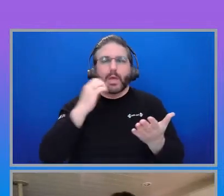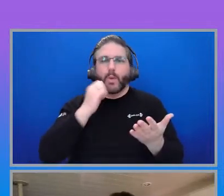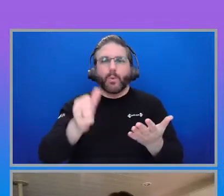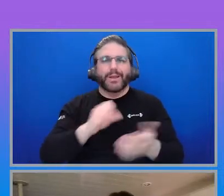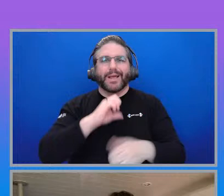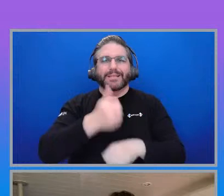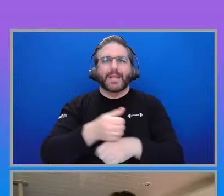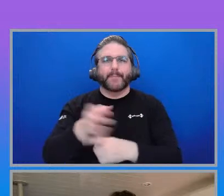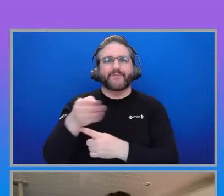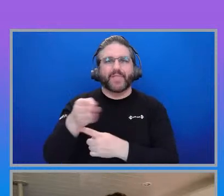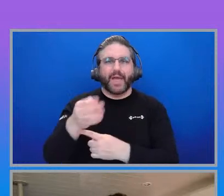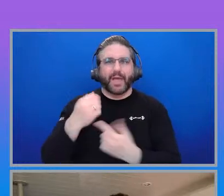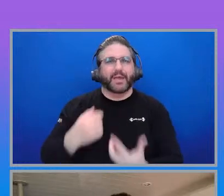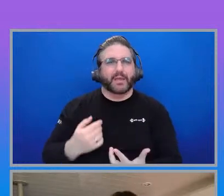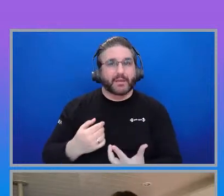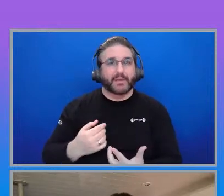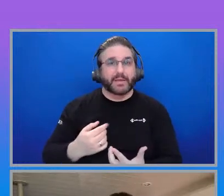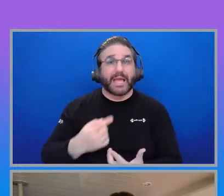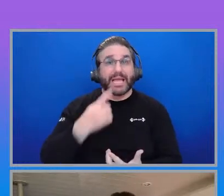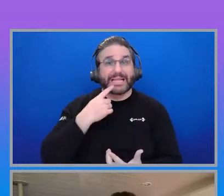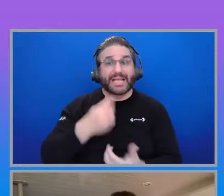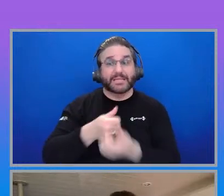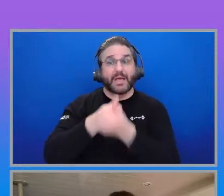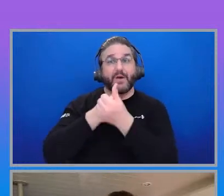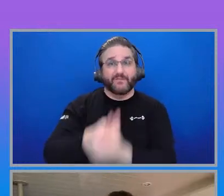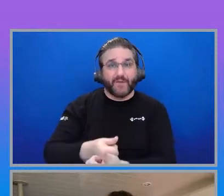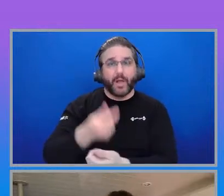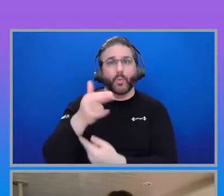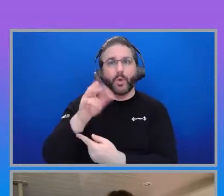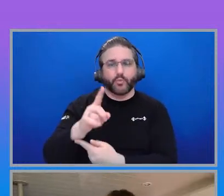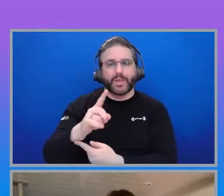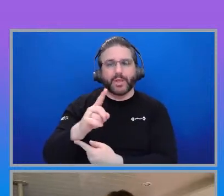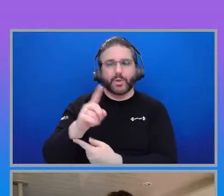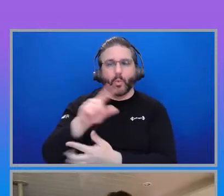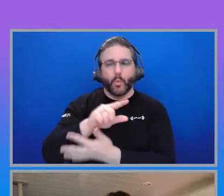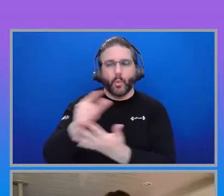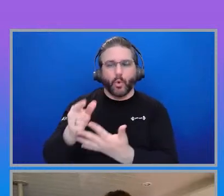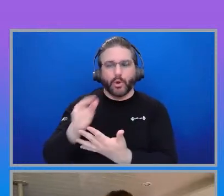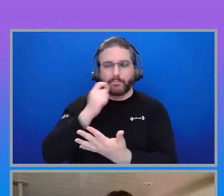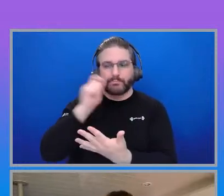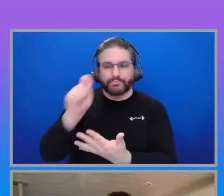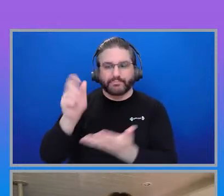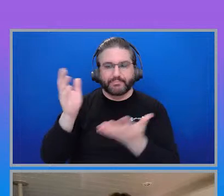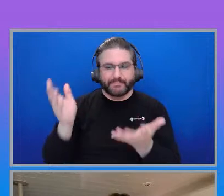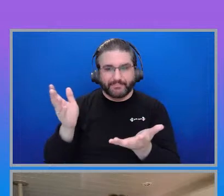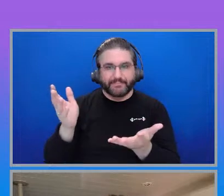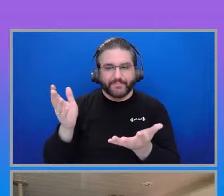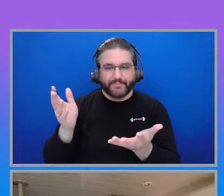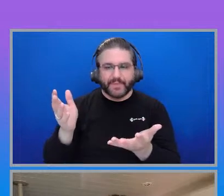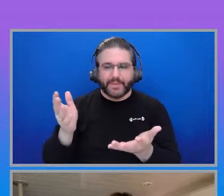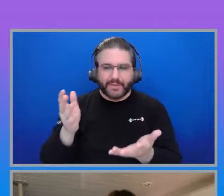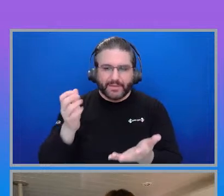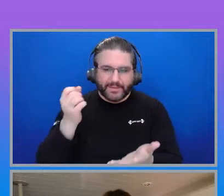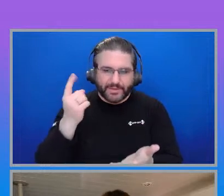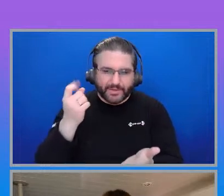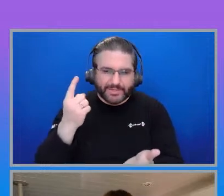have a flag and say, follow the grid order? Now, of course, it's